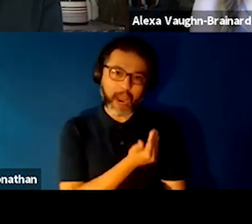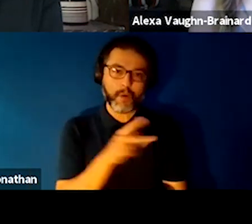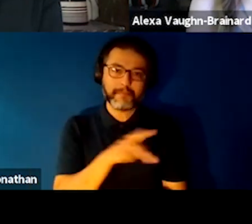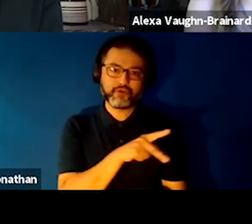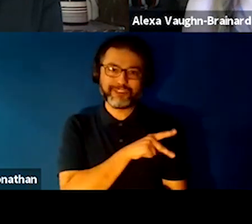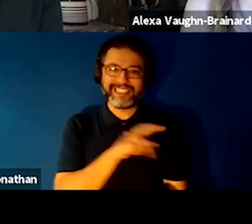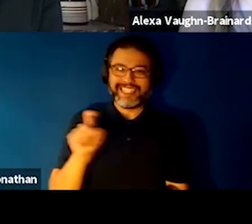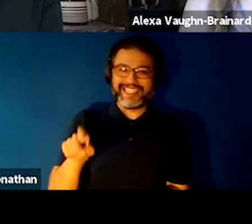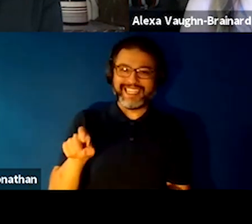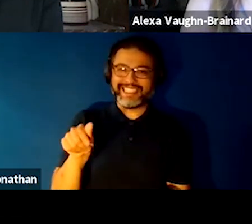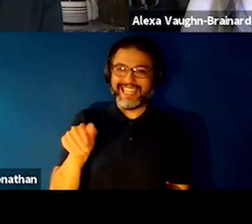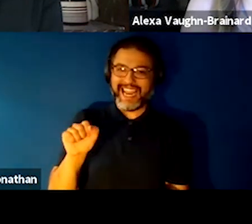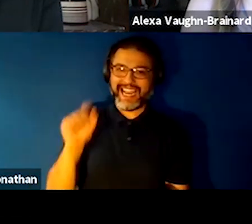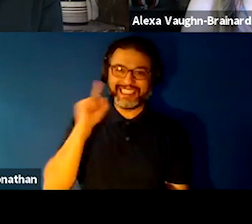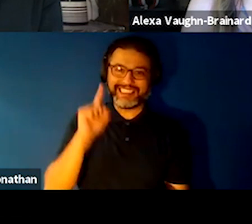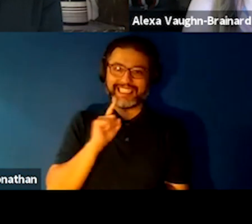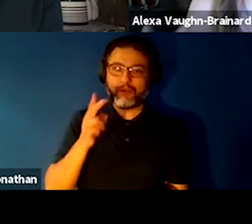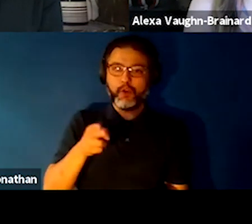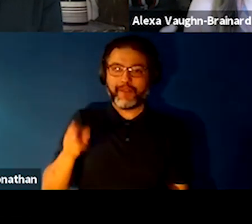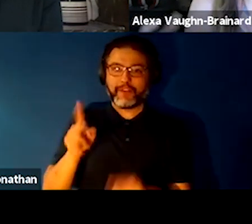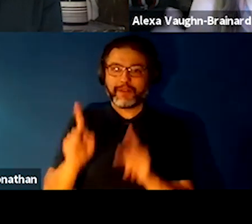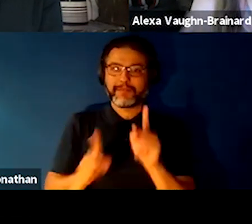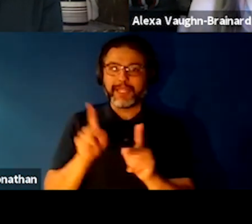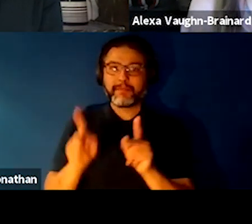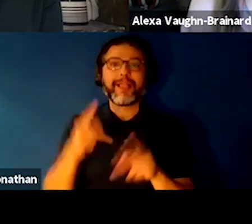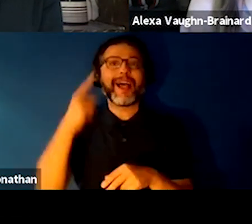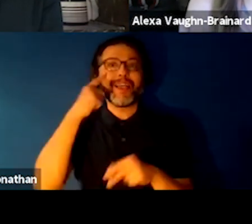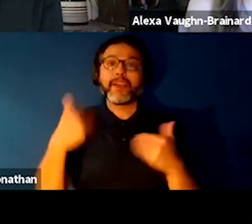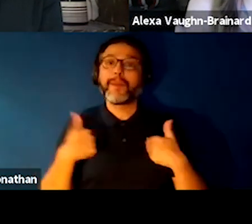and hard-of-hearing folks, but I think that there are a lot of, like, overlaps that I’ve